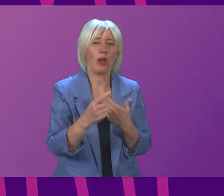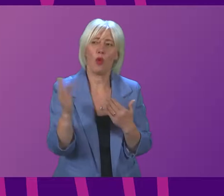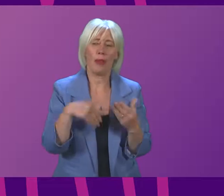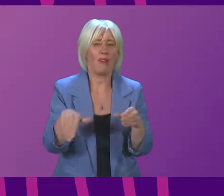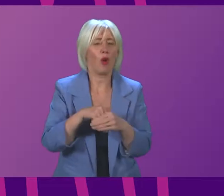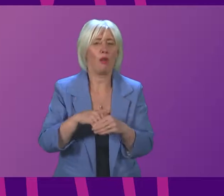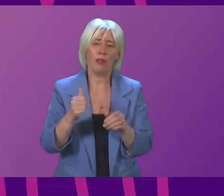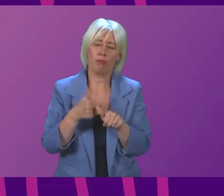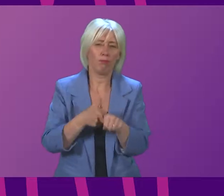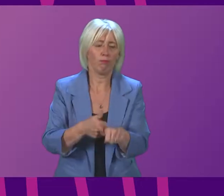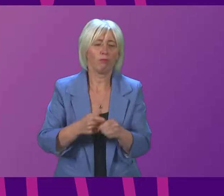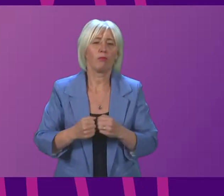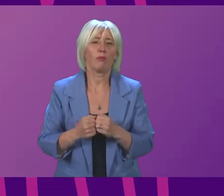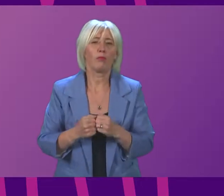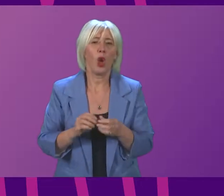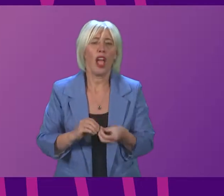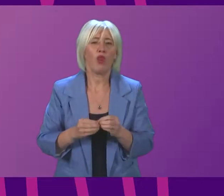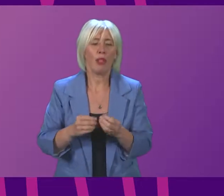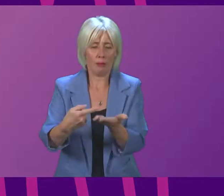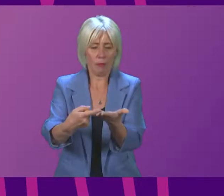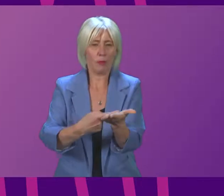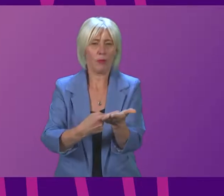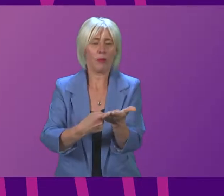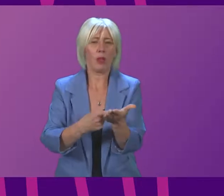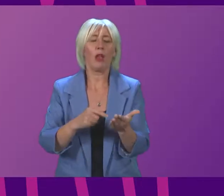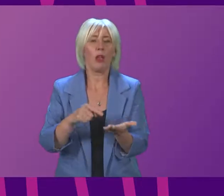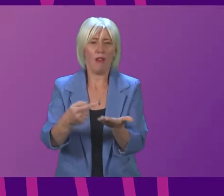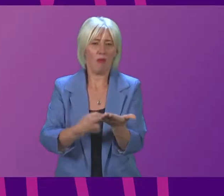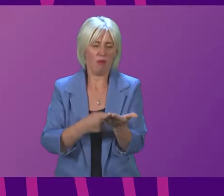In developing the terms of reference for the Covid-19 inquiry, it has been a key